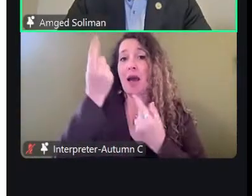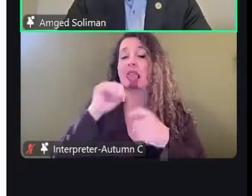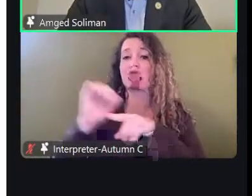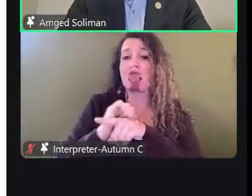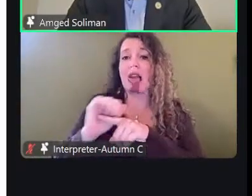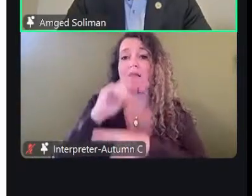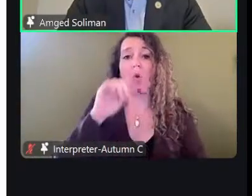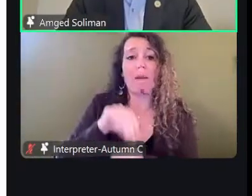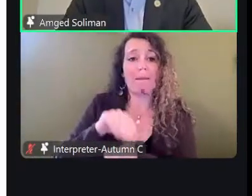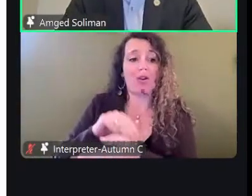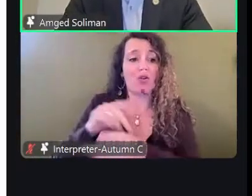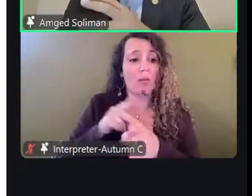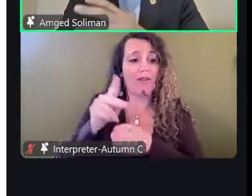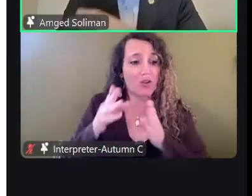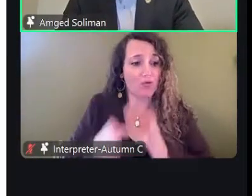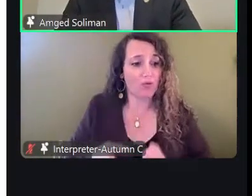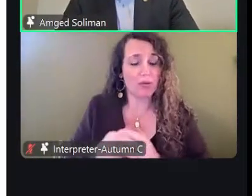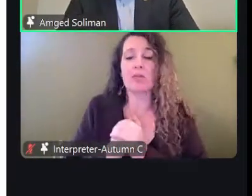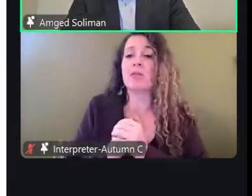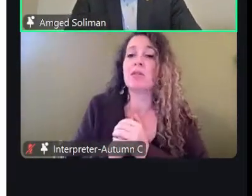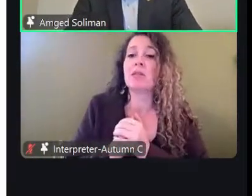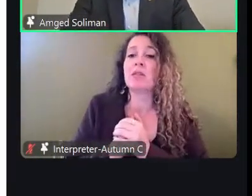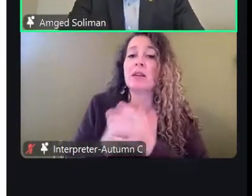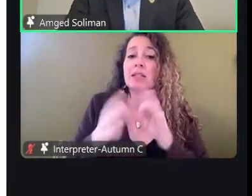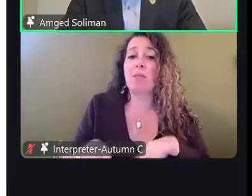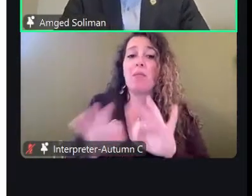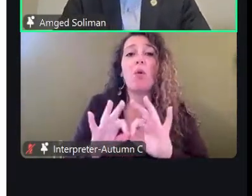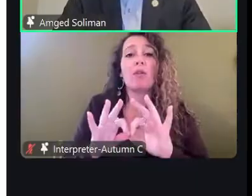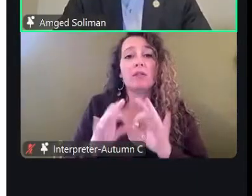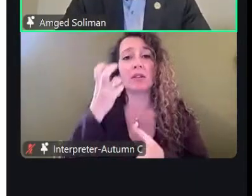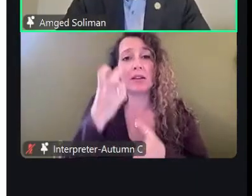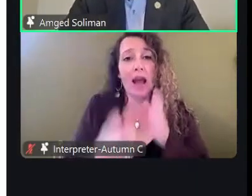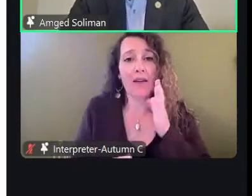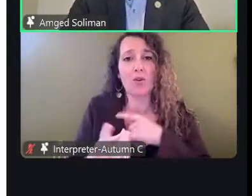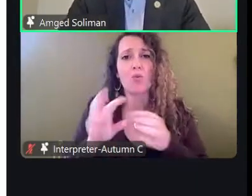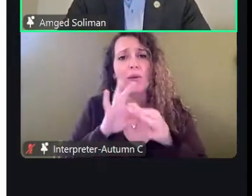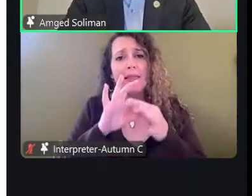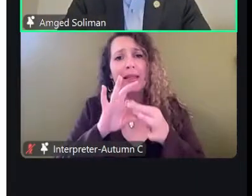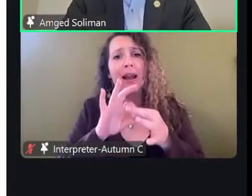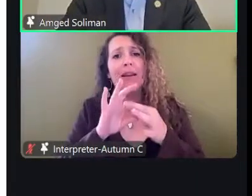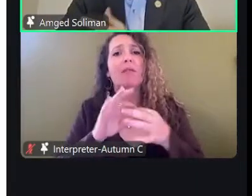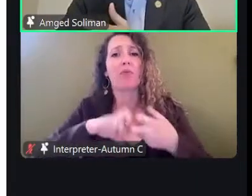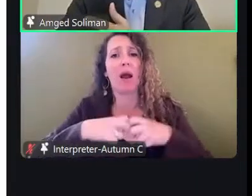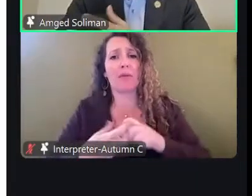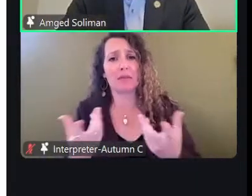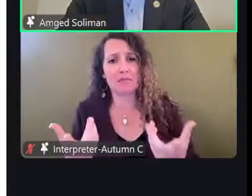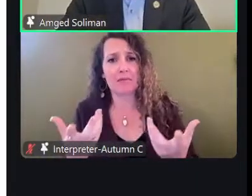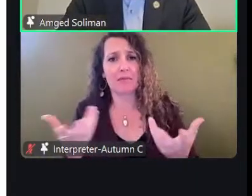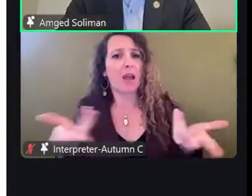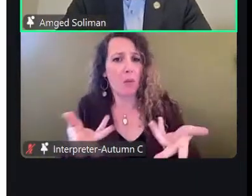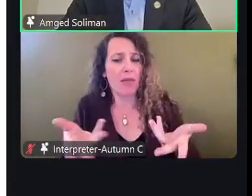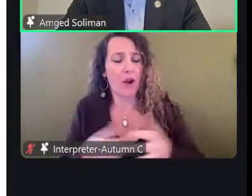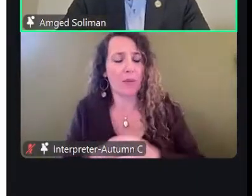because it is important to sort of delve into uh what the related problems are. So as most of you